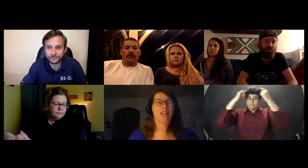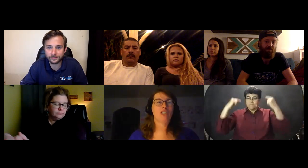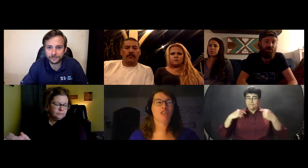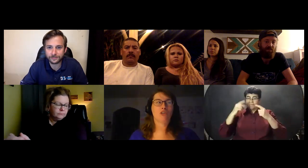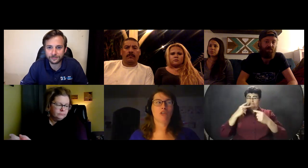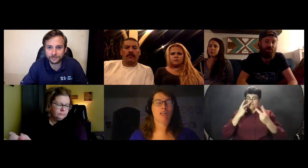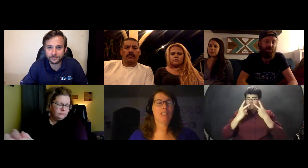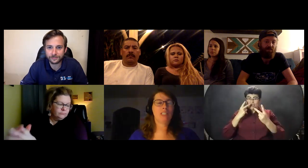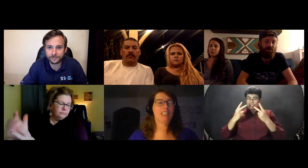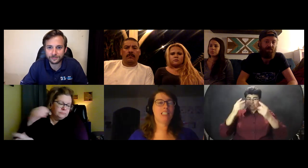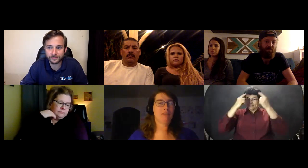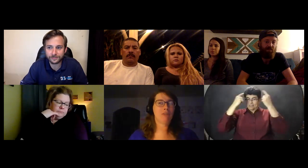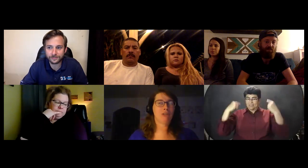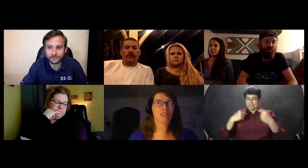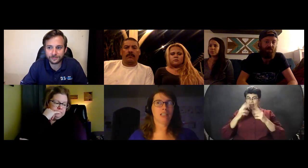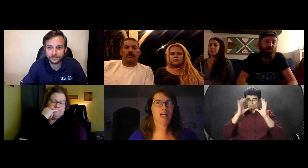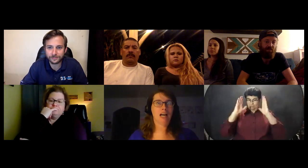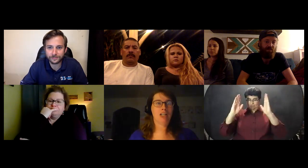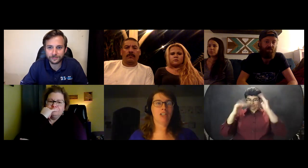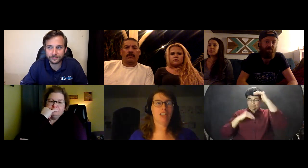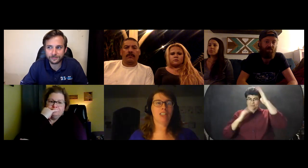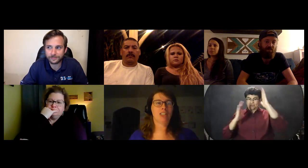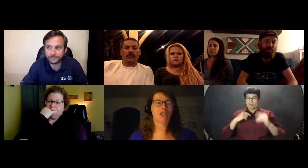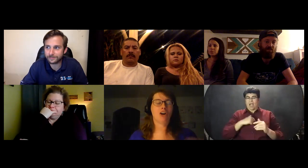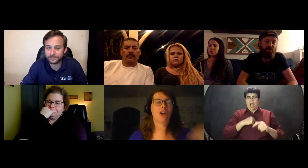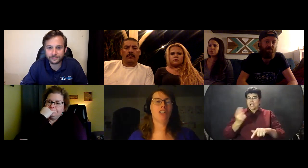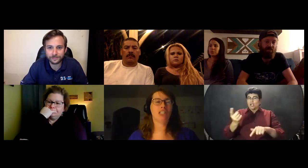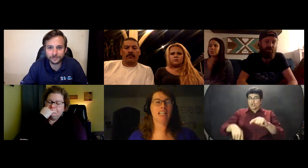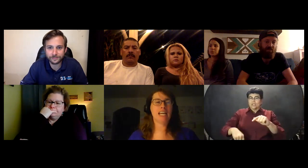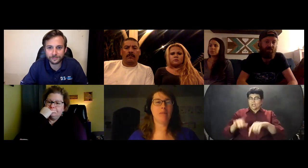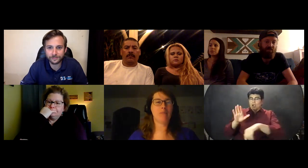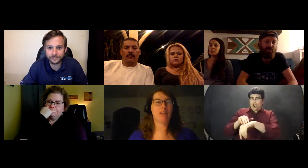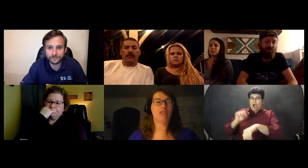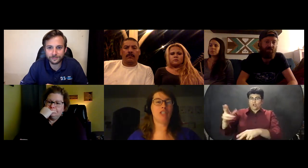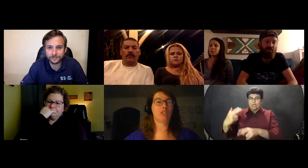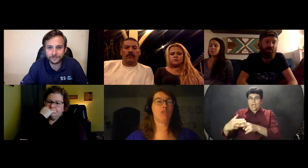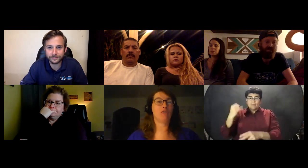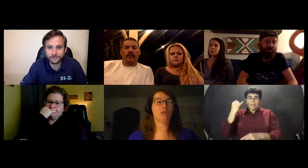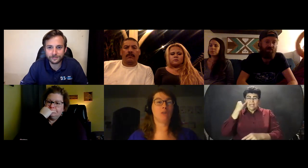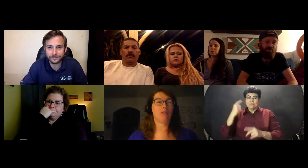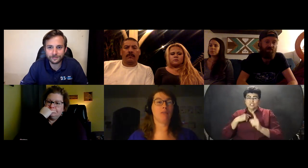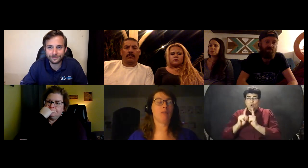so it was difficult i couldn't call her name